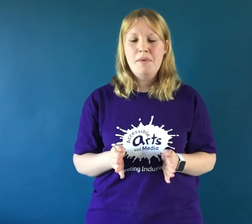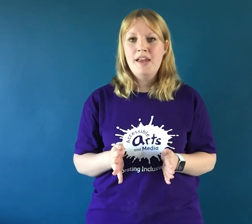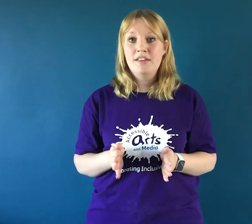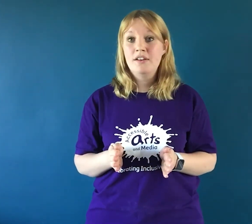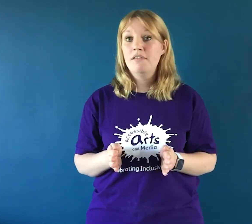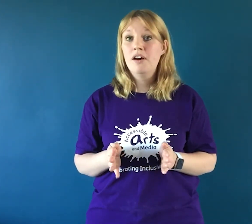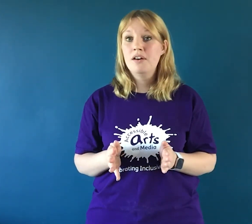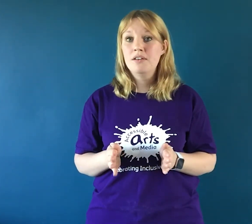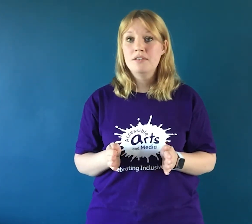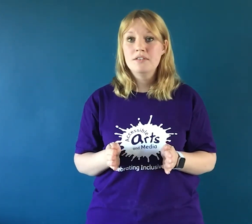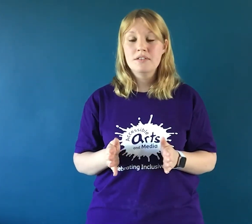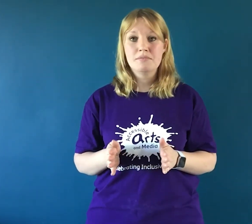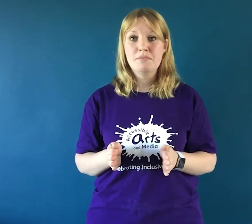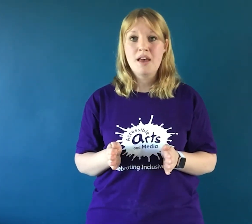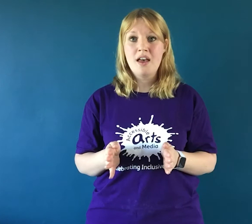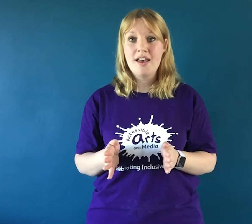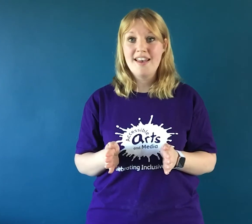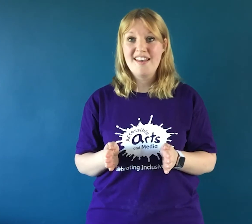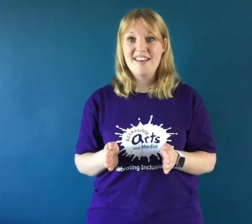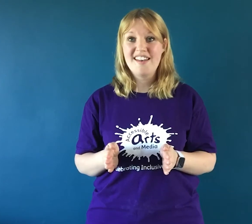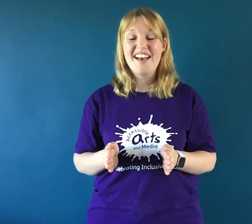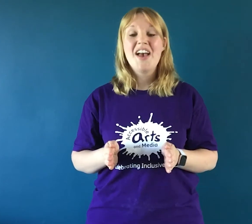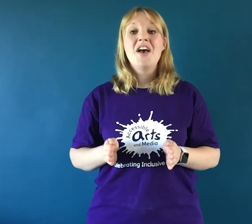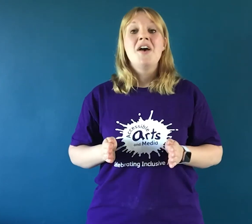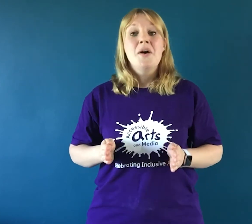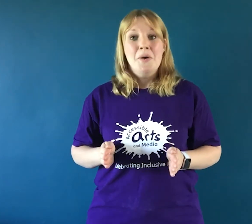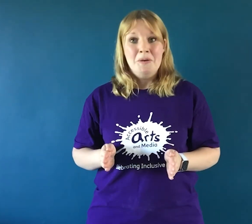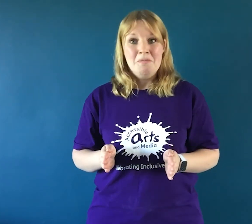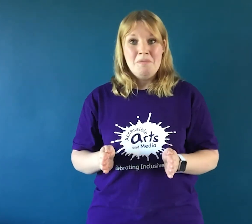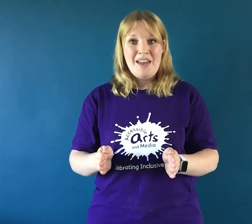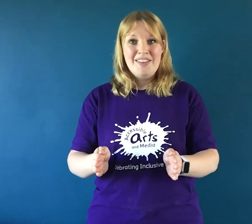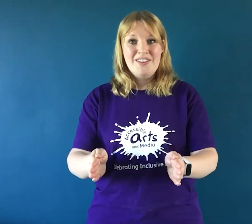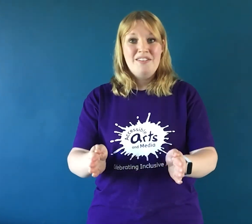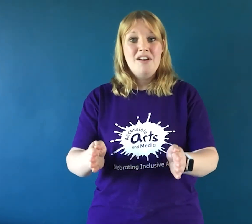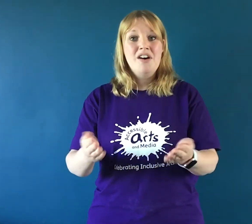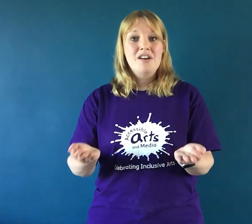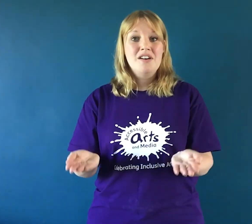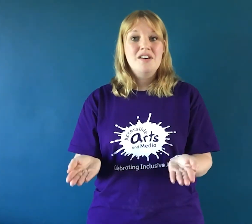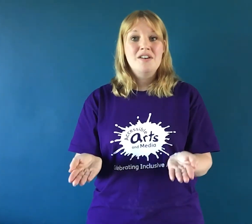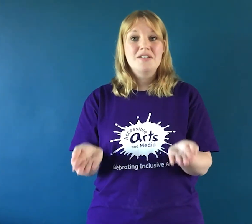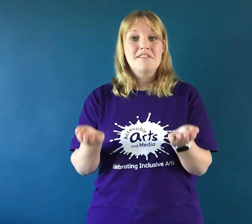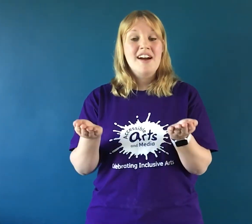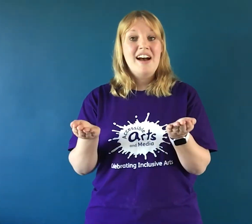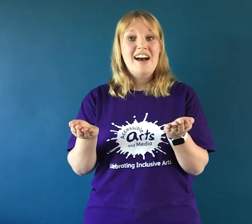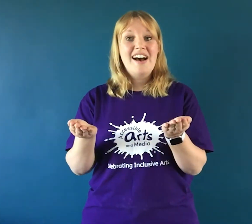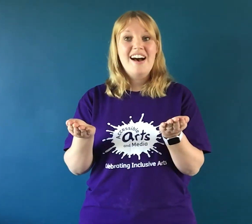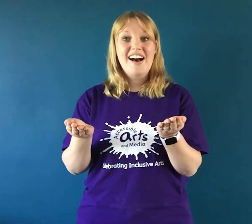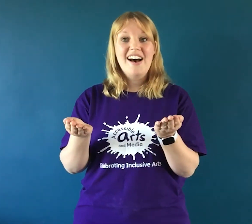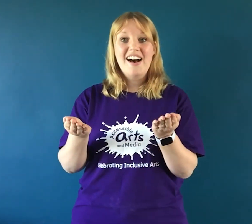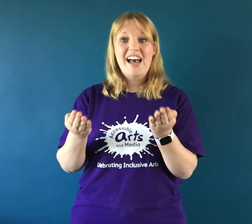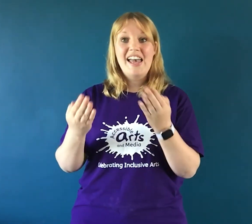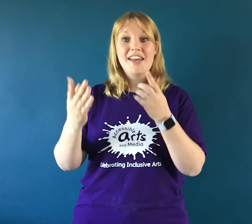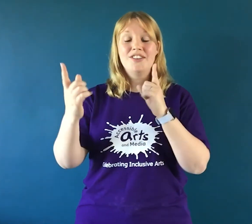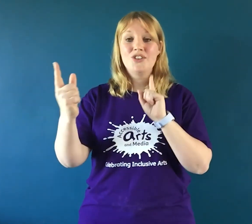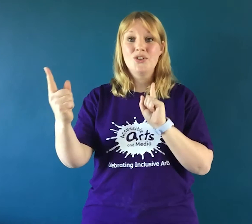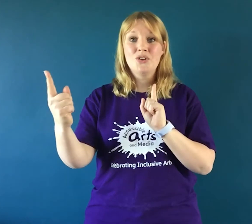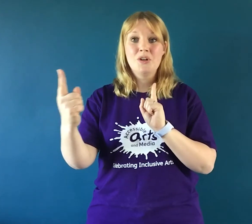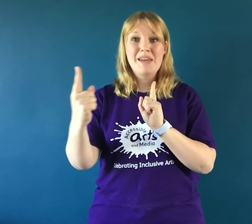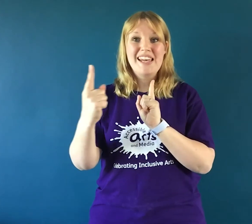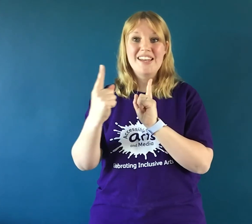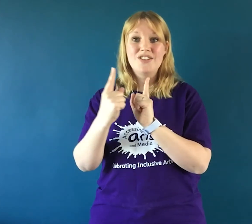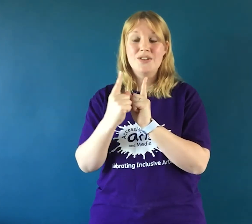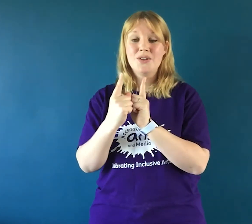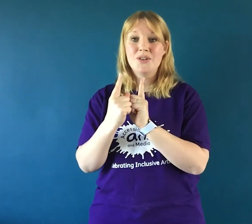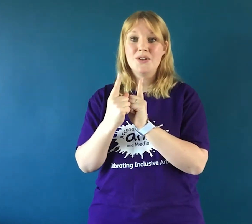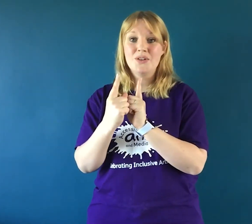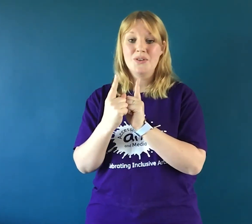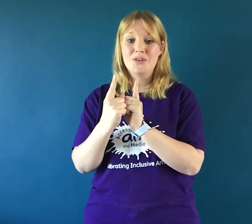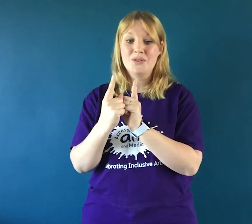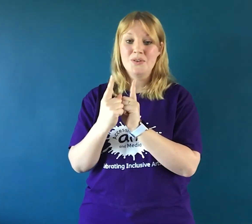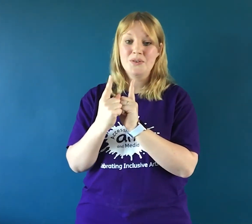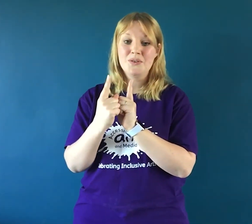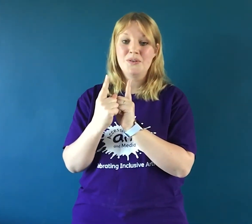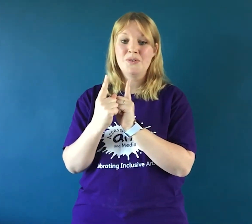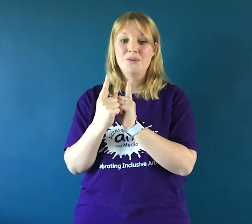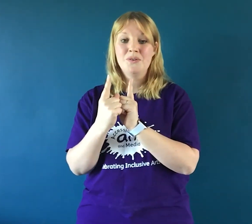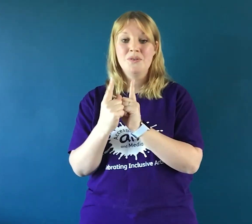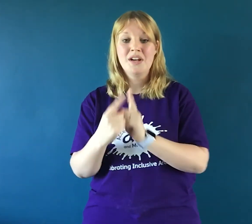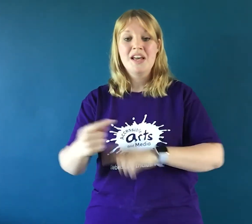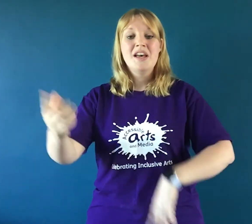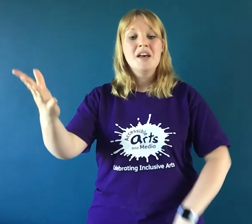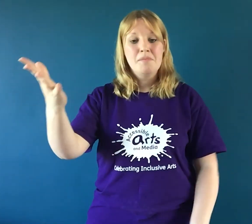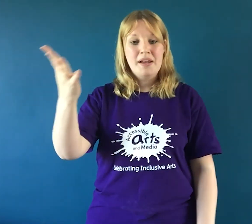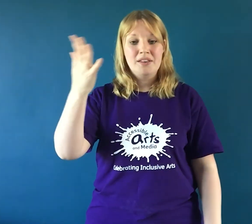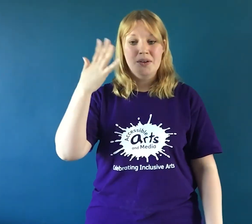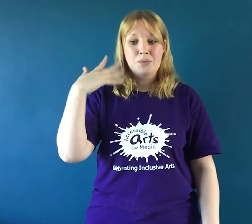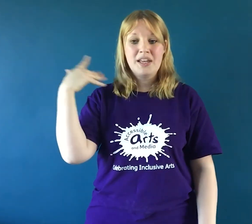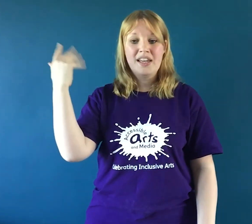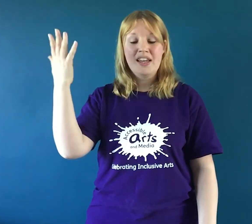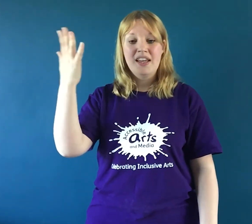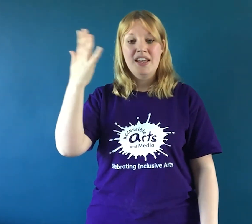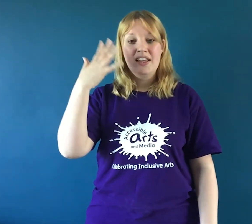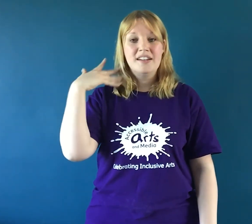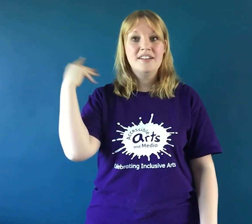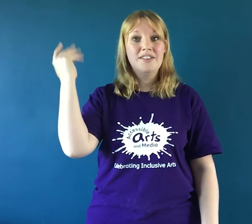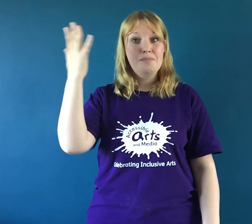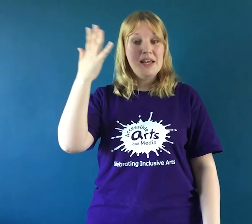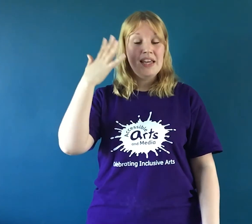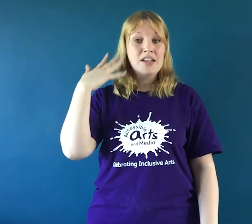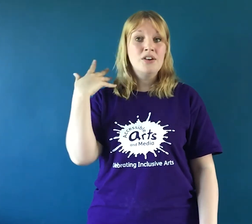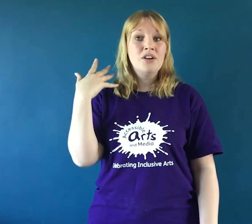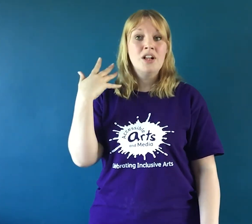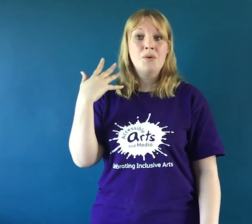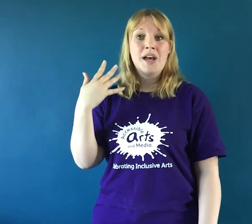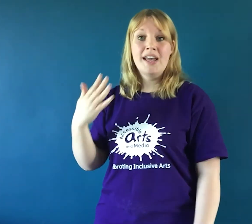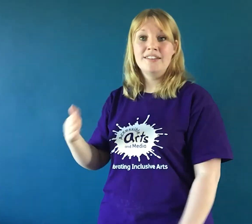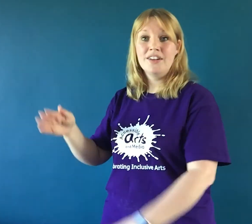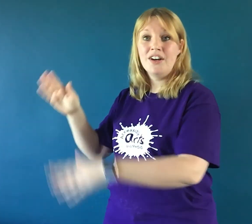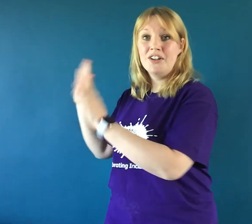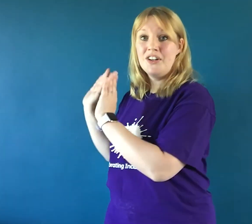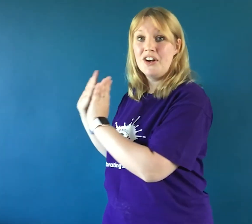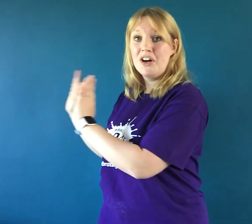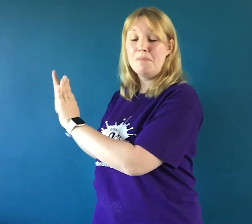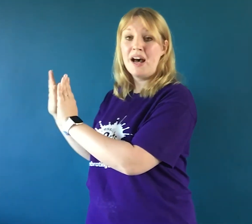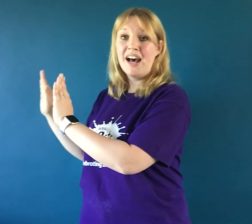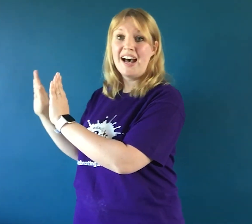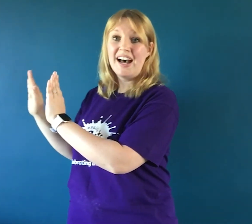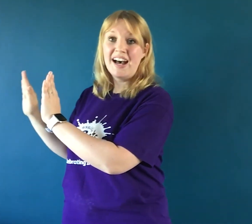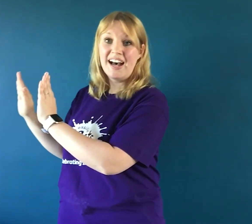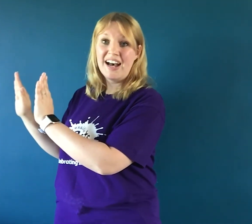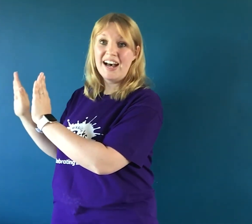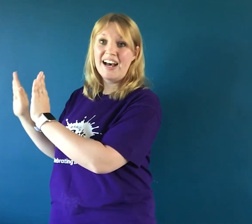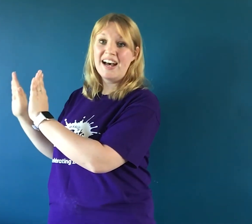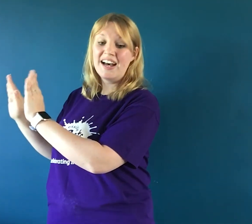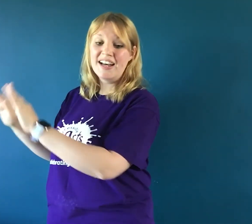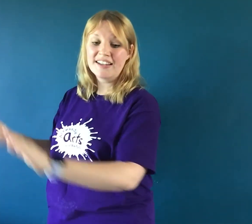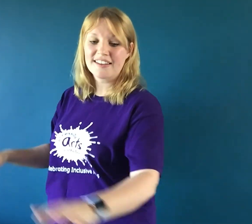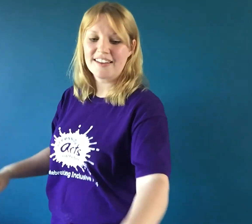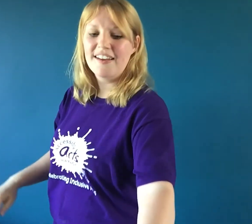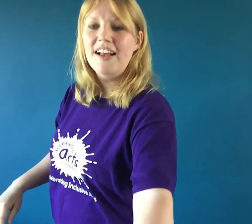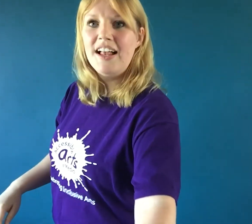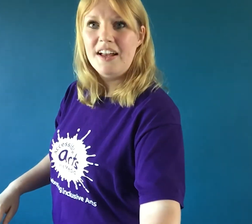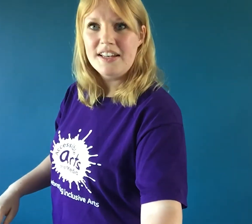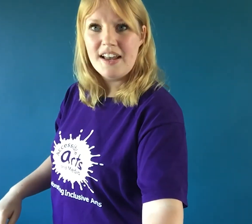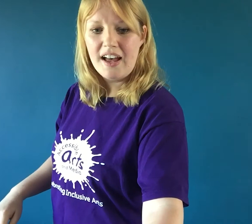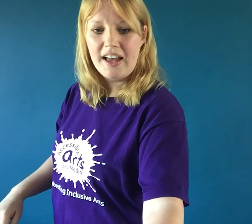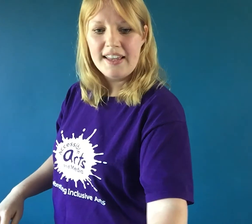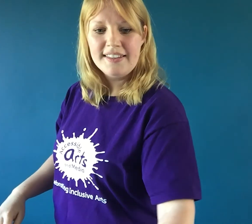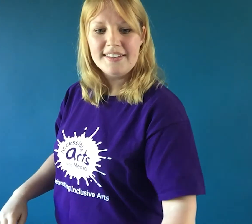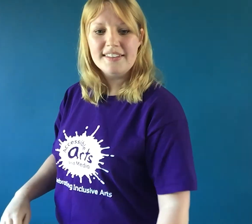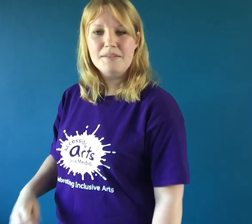May the road. May. May the road rise to meet you. May the wind be always on your back. Nice.